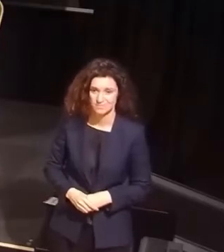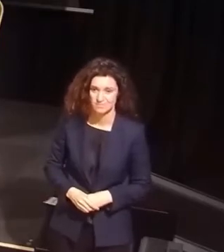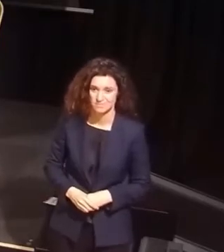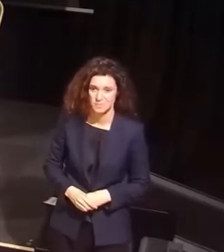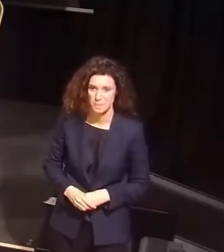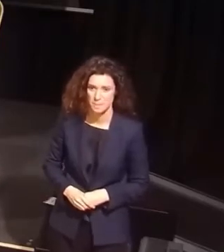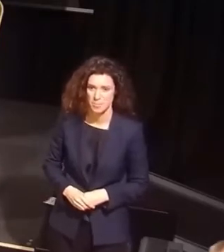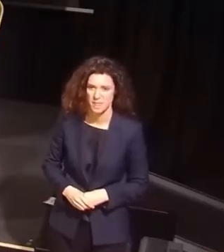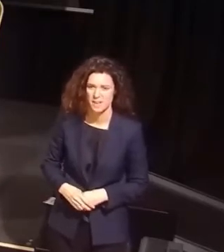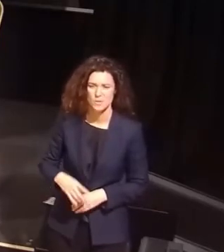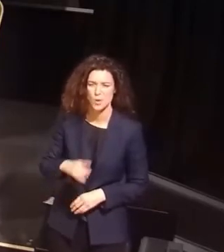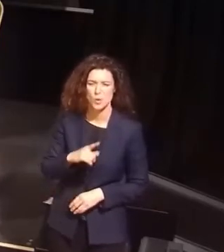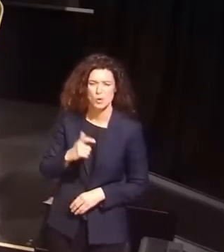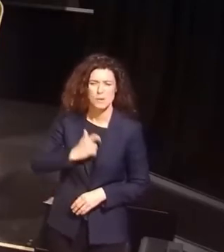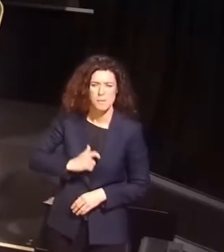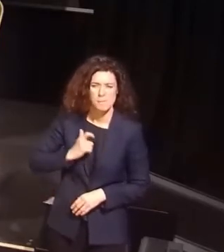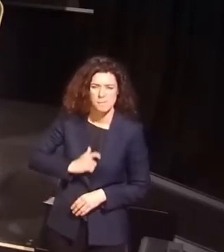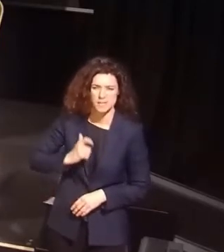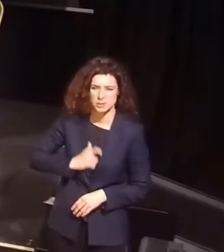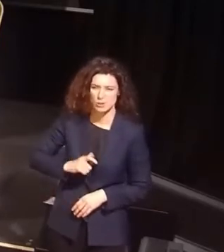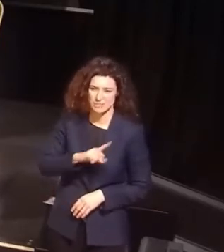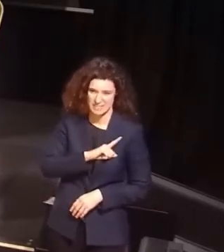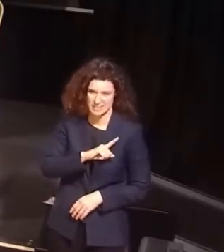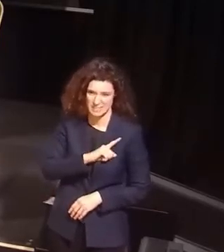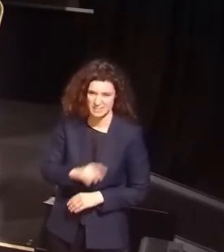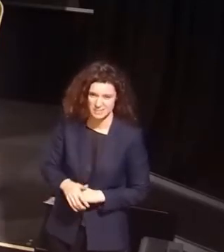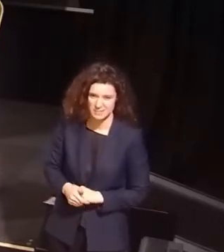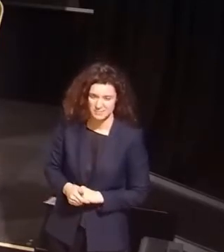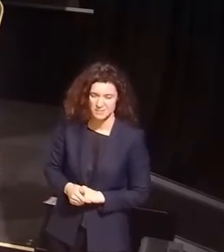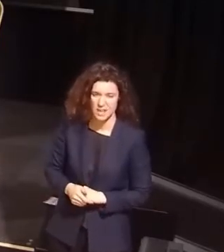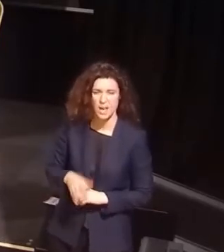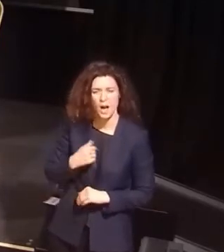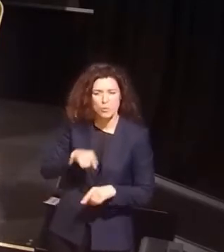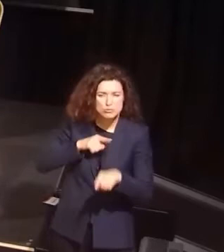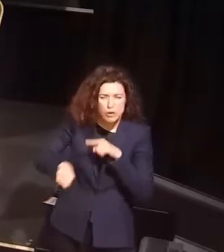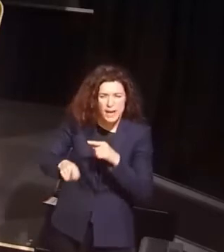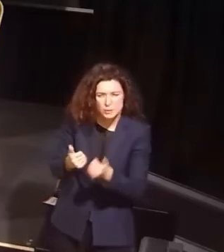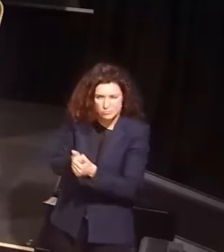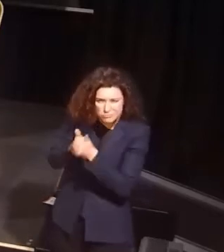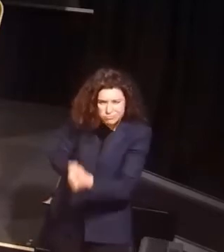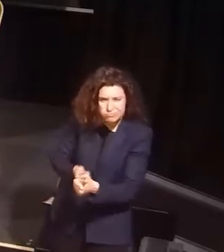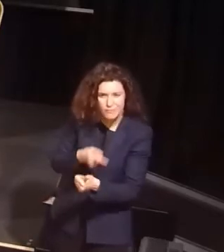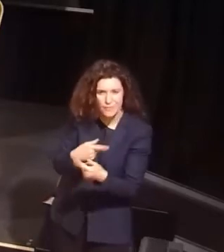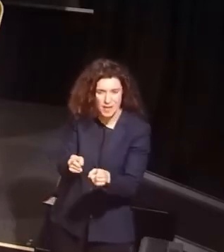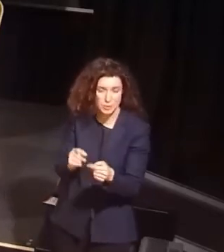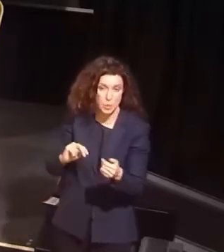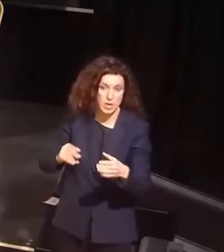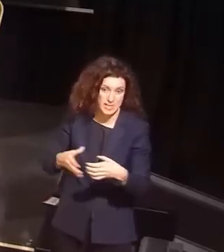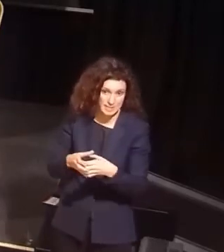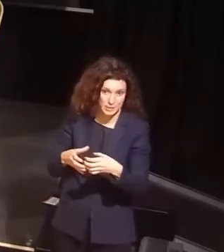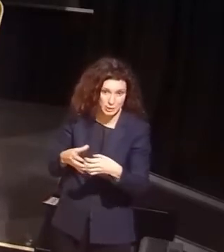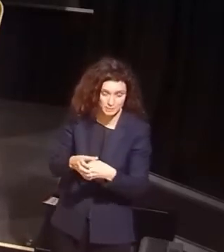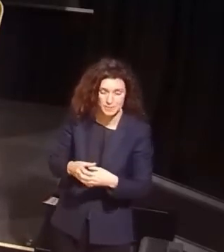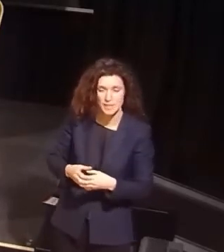For personal reasons. So I would always try and go the extra mile for them. Three of these photos are